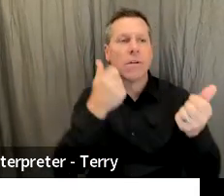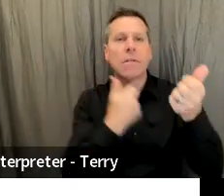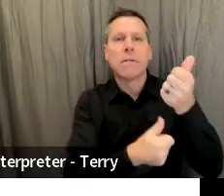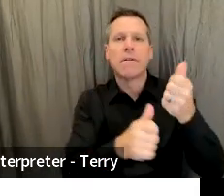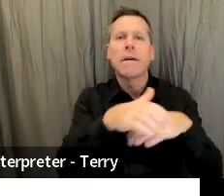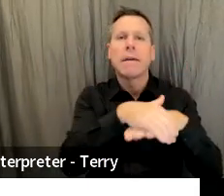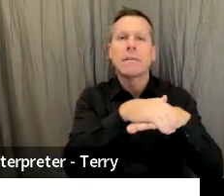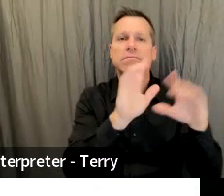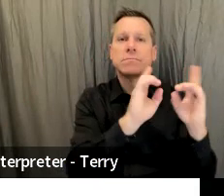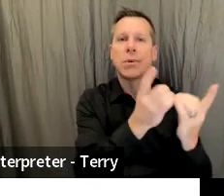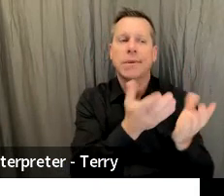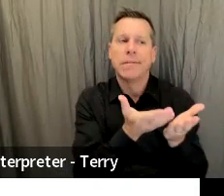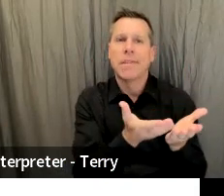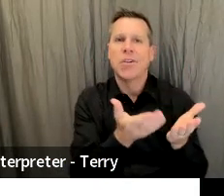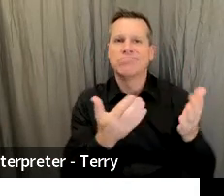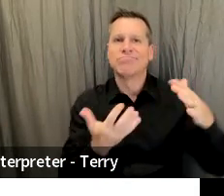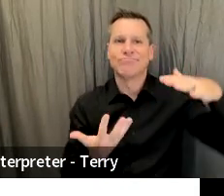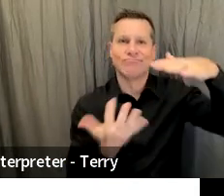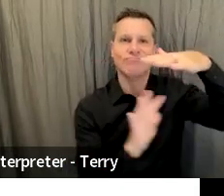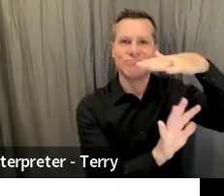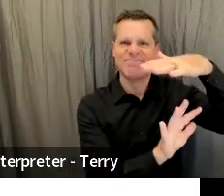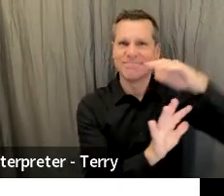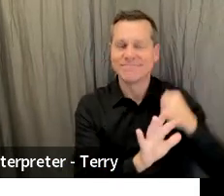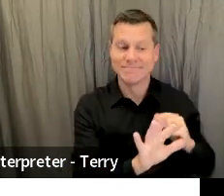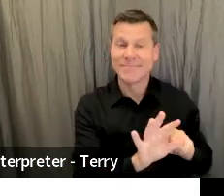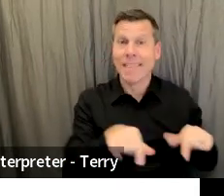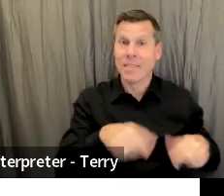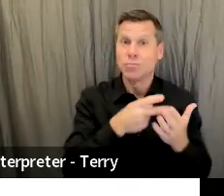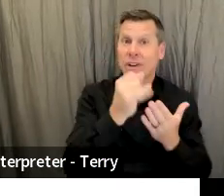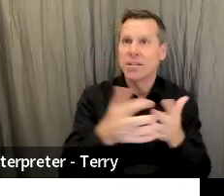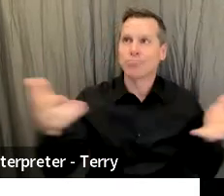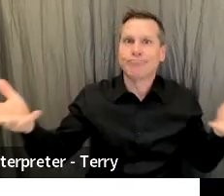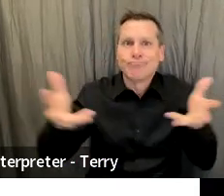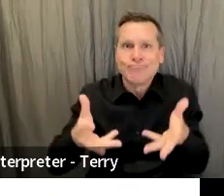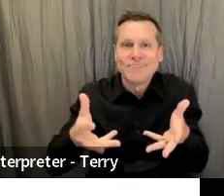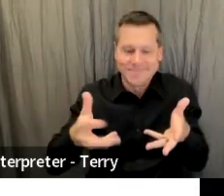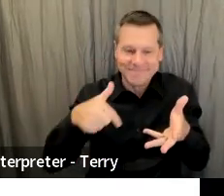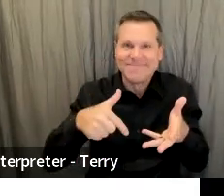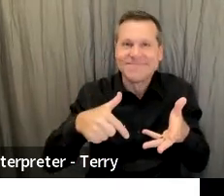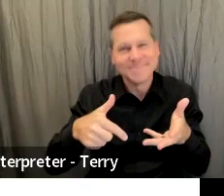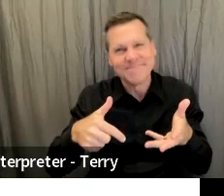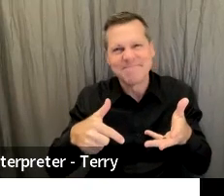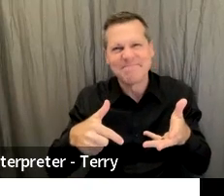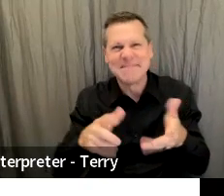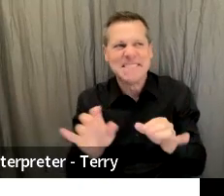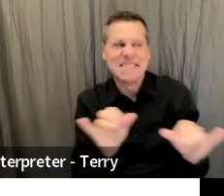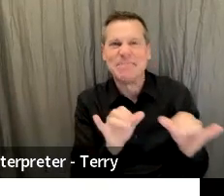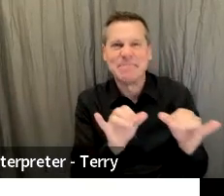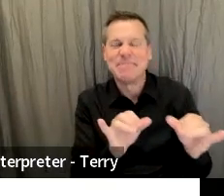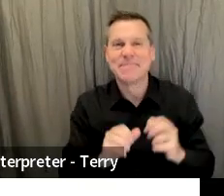and that is how we came together on this project. And so what we did was create a simple course.